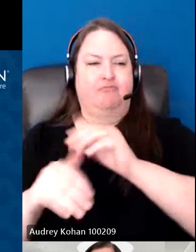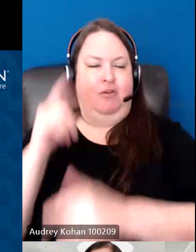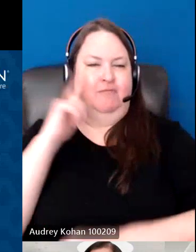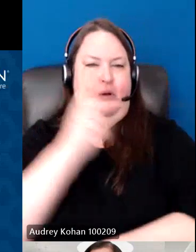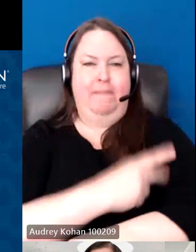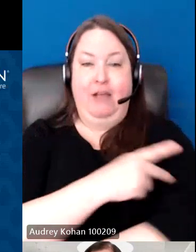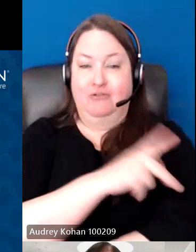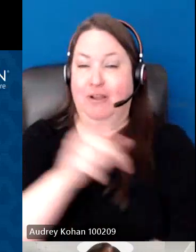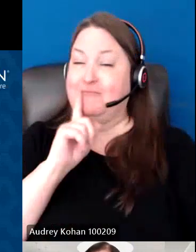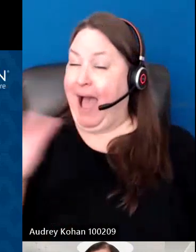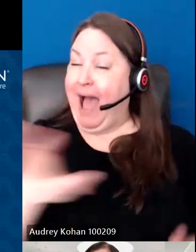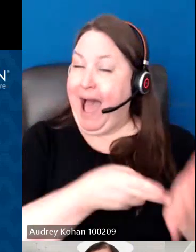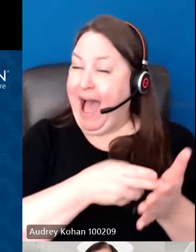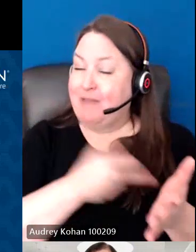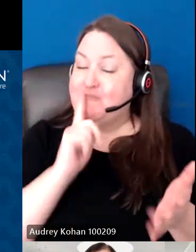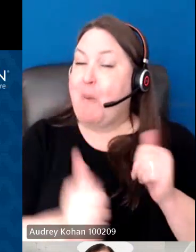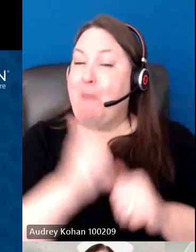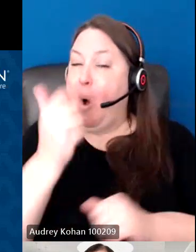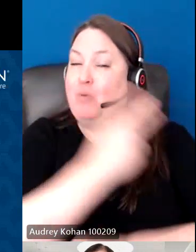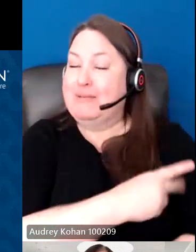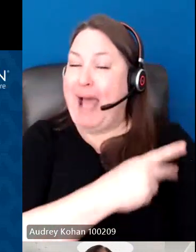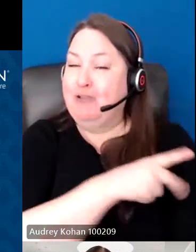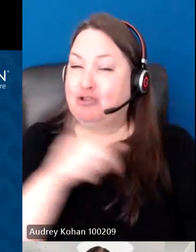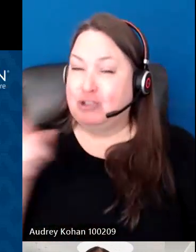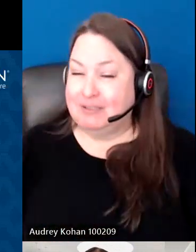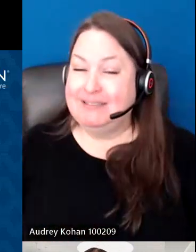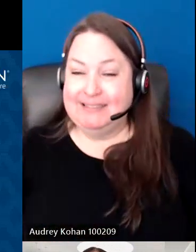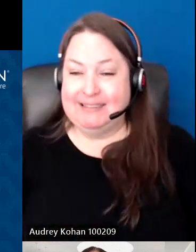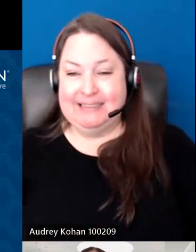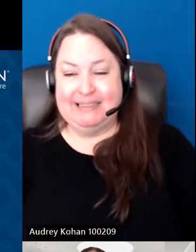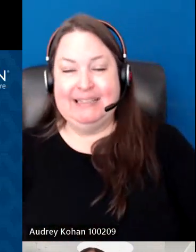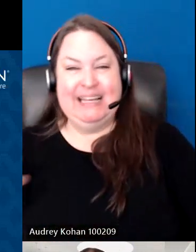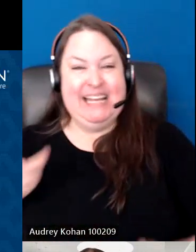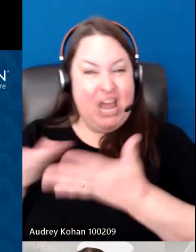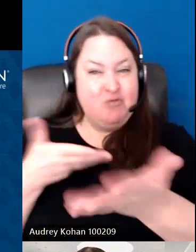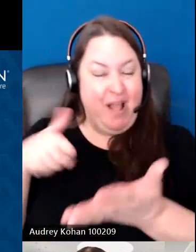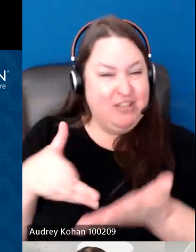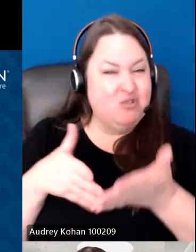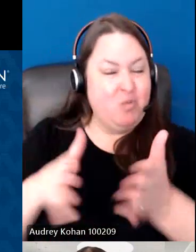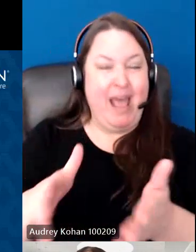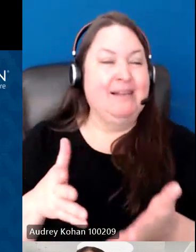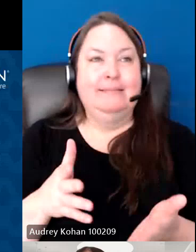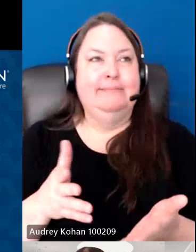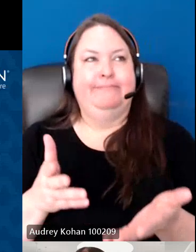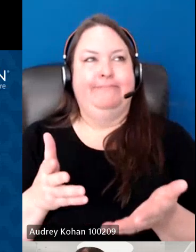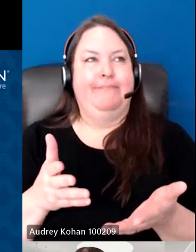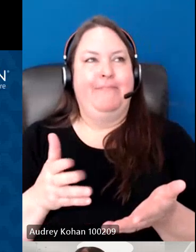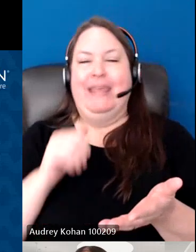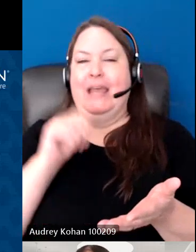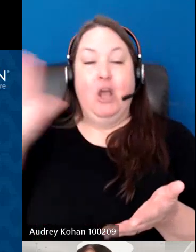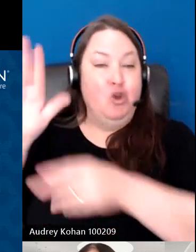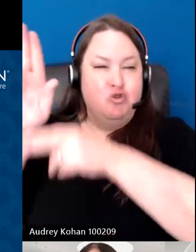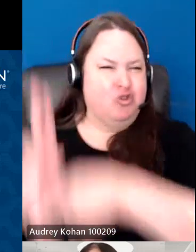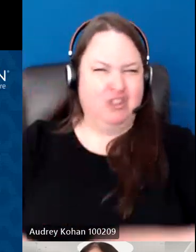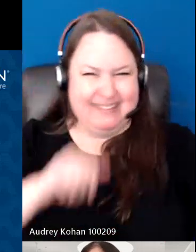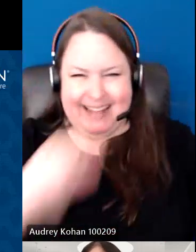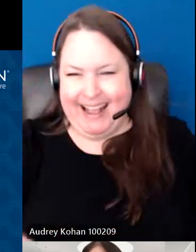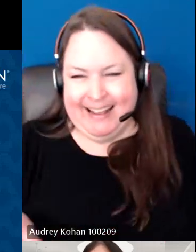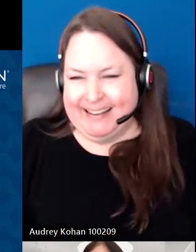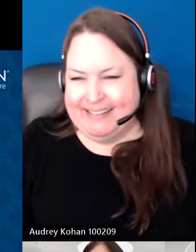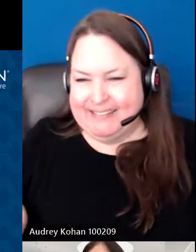all honesty for most patients um interacting this way is not what they're used to well I think the